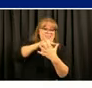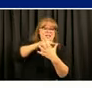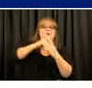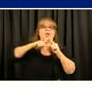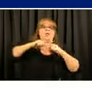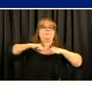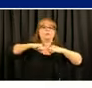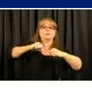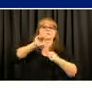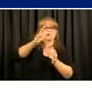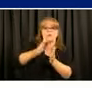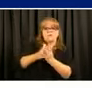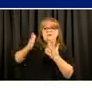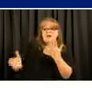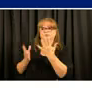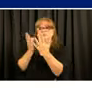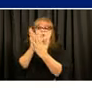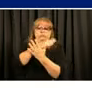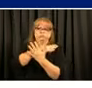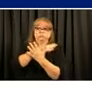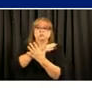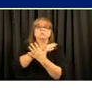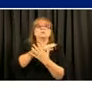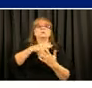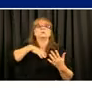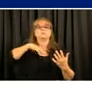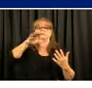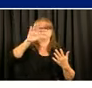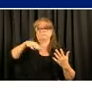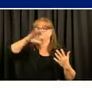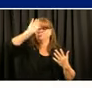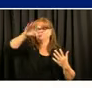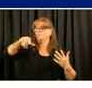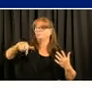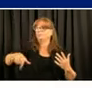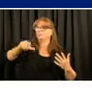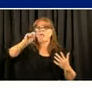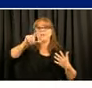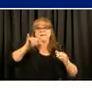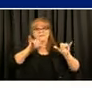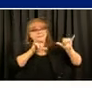and just say it's entirely up to you so that's where mesa rio blanco and gilpin were last week